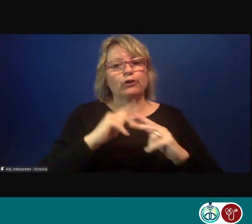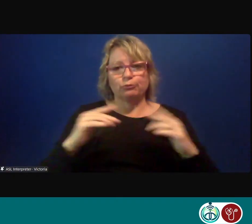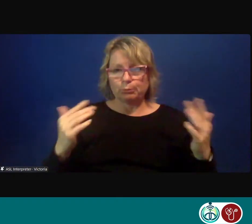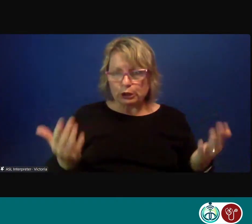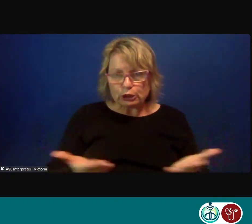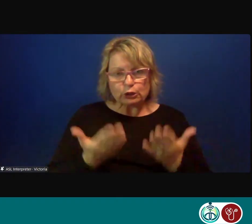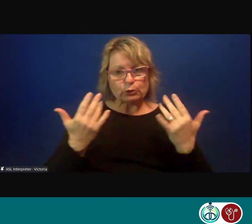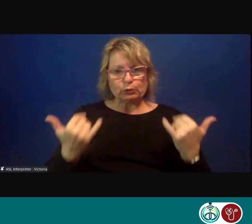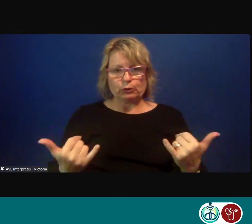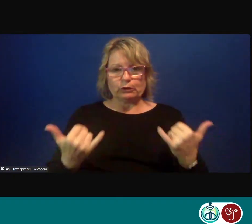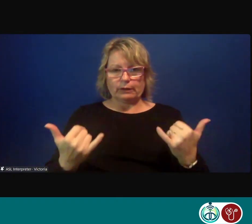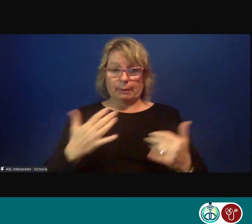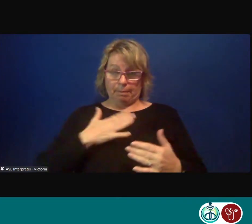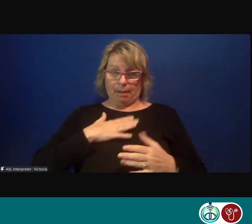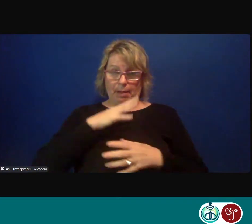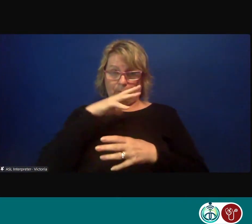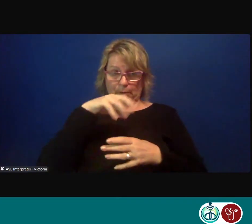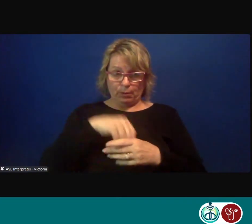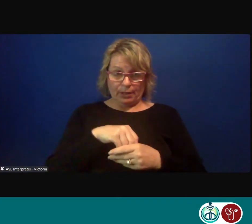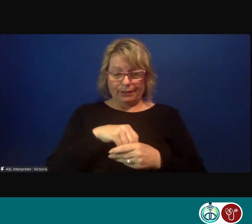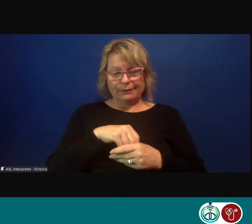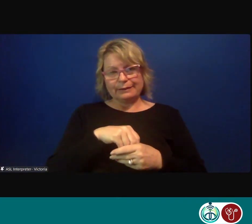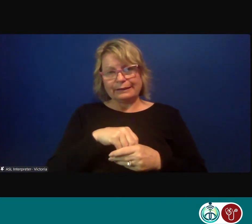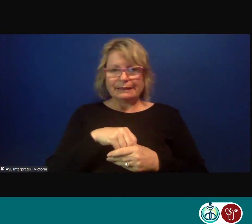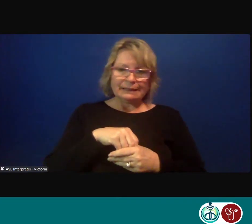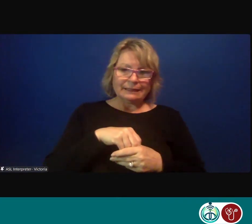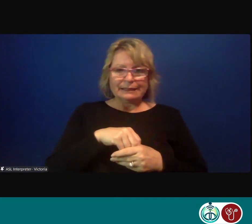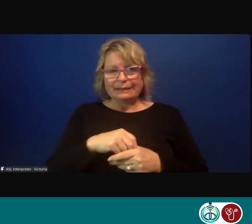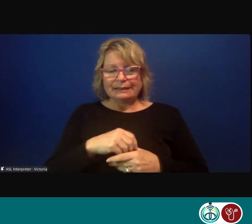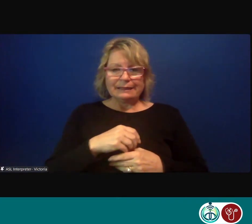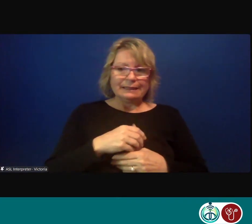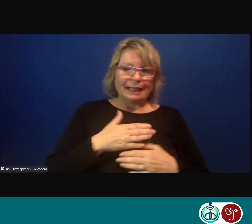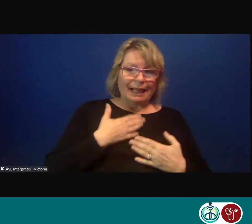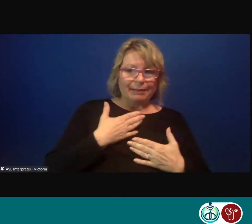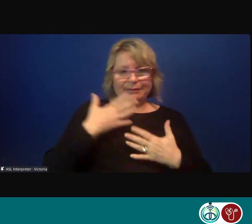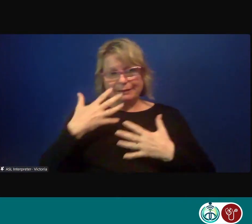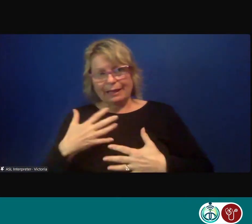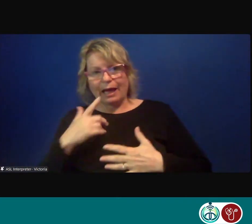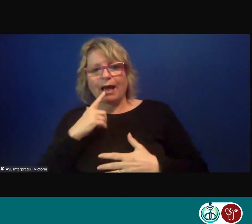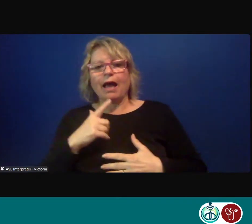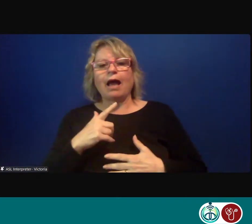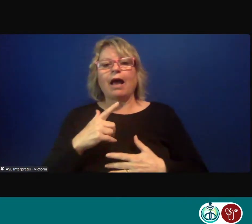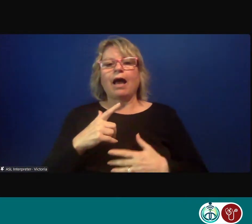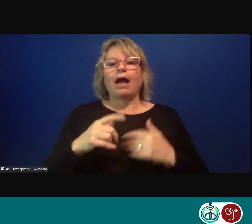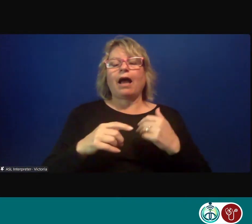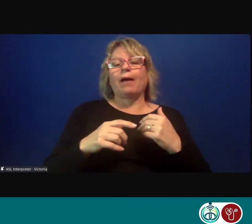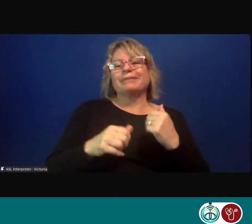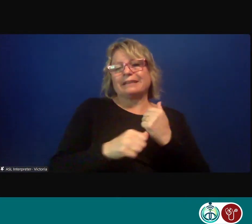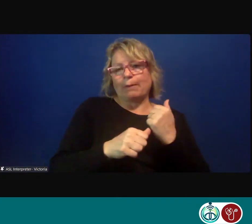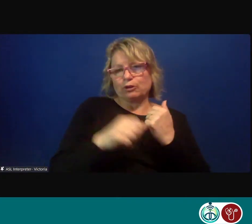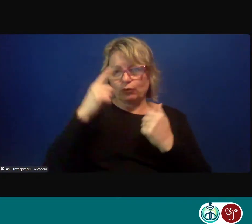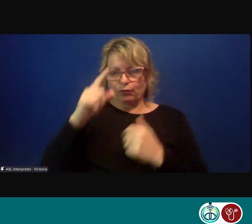my participation is bittersweet. I am the poor substitute for our late chairman, Andres Gallegos,